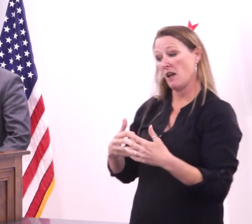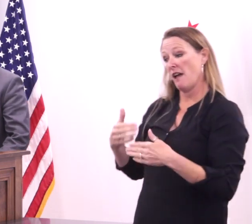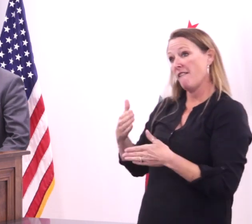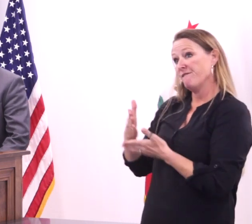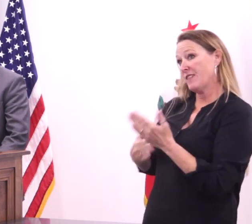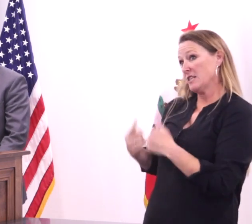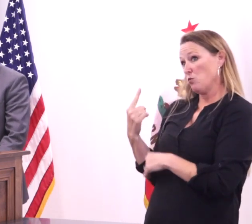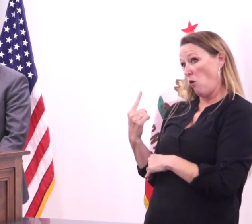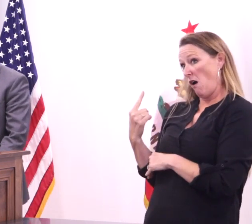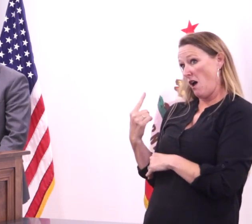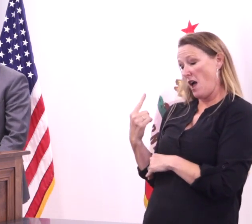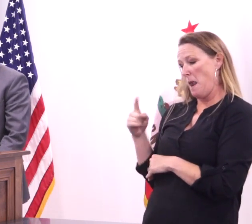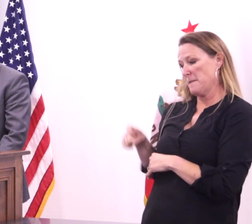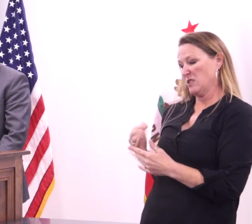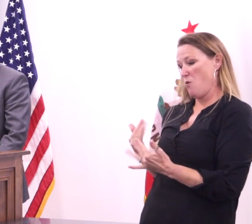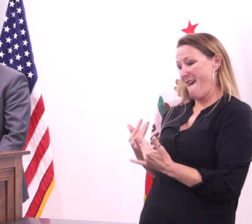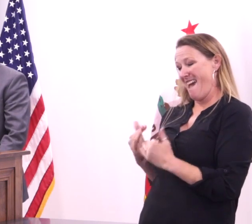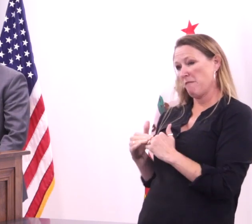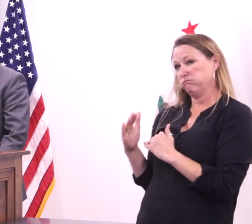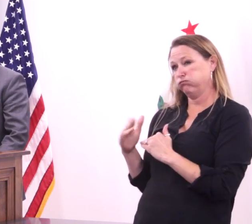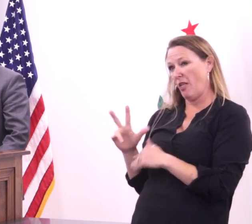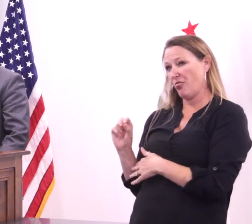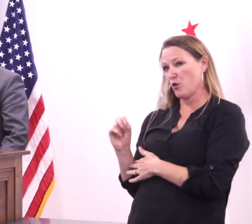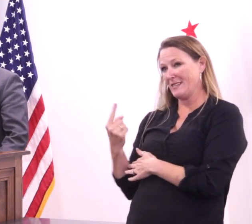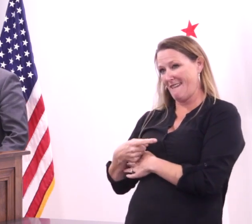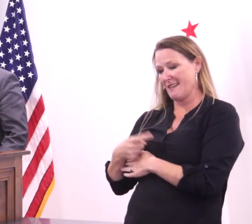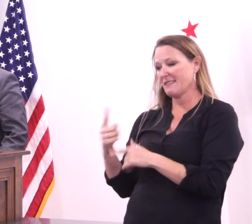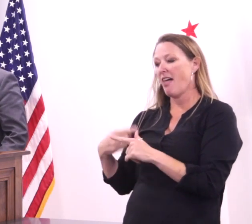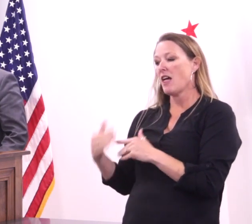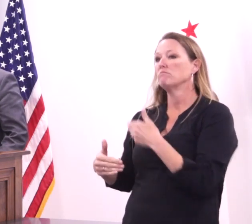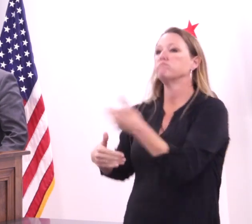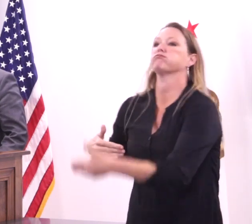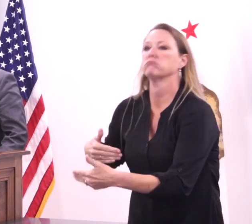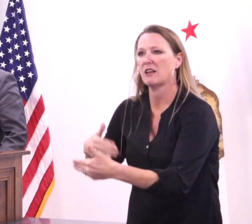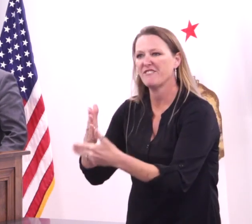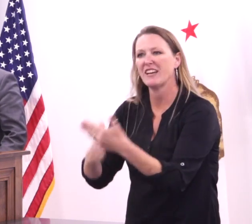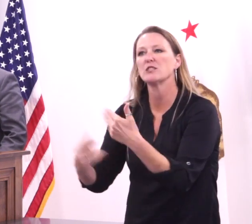Depending on how we're doing in Phase 1, further loosening will occur in Phase 2.